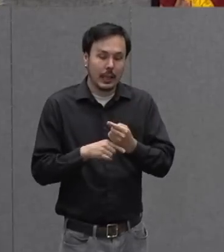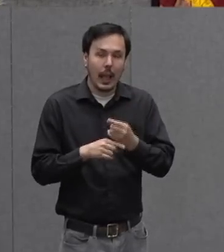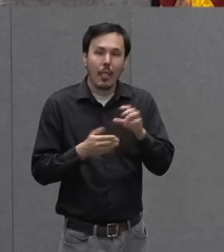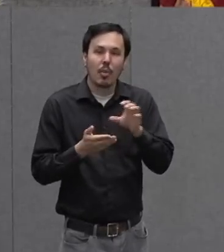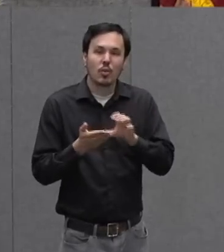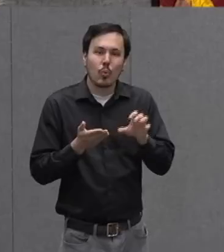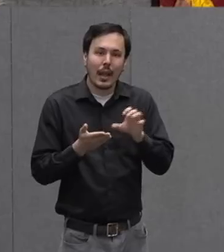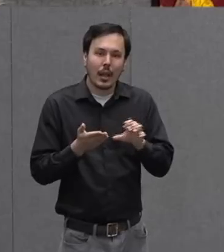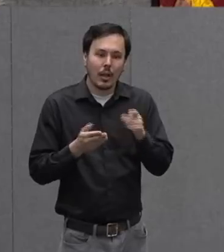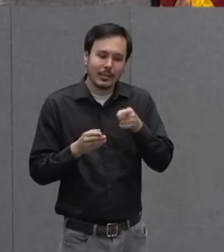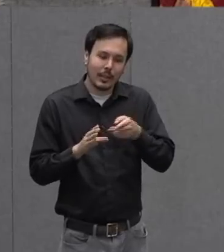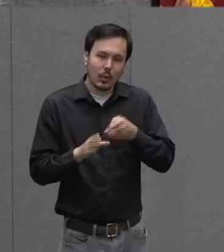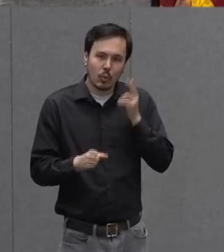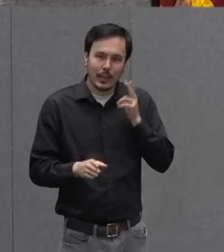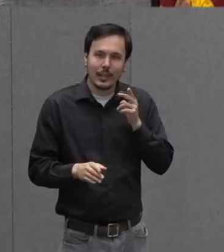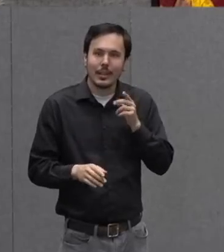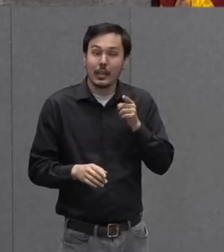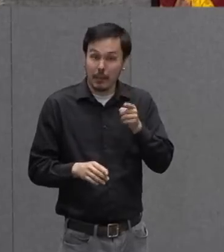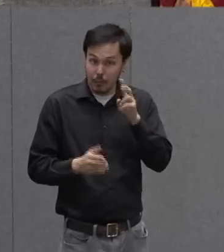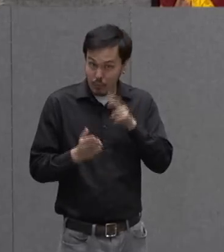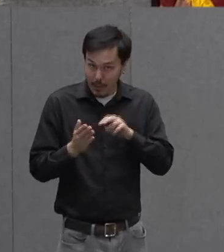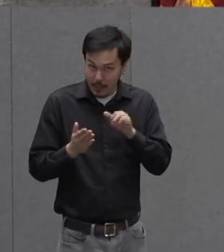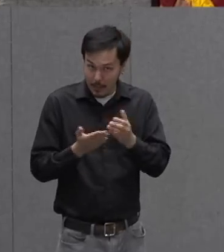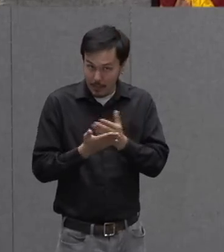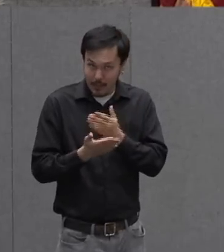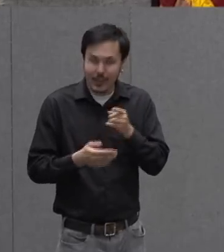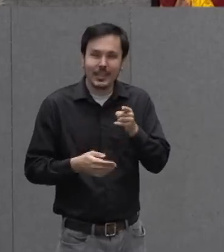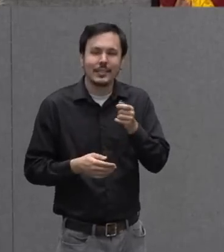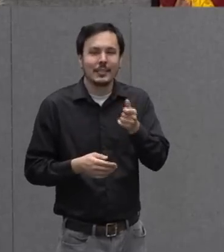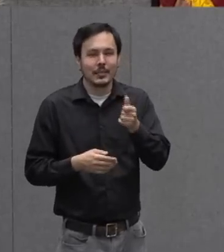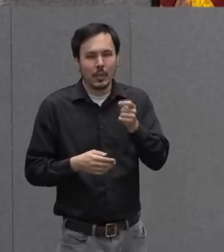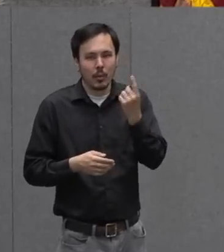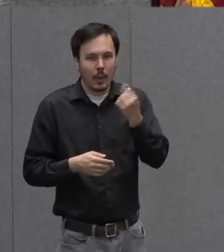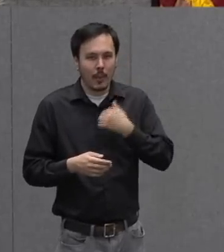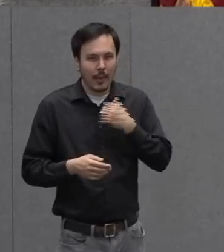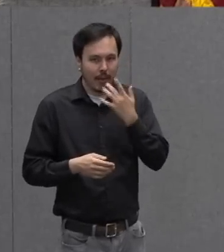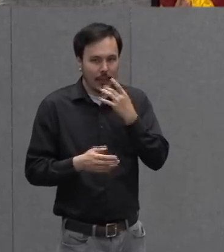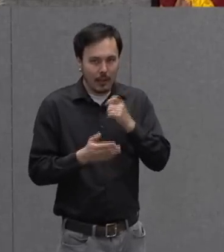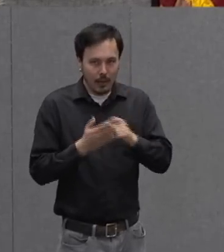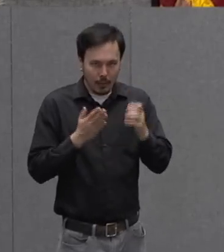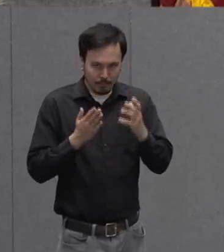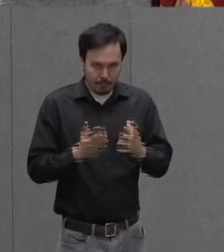This is one of my favorite authors. The pictures are by Adam Rex.